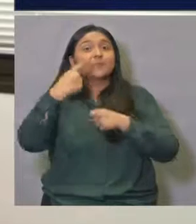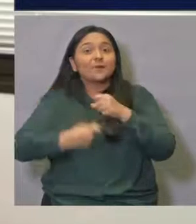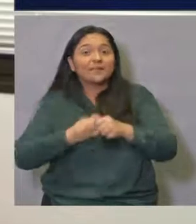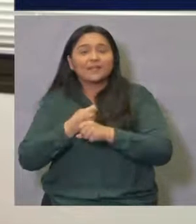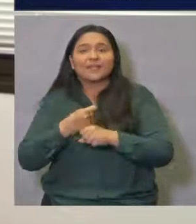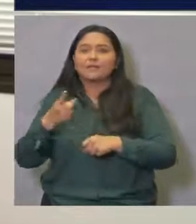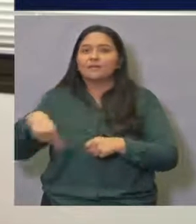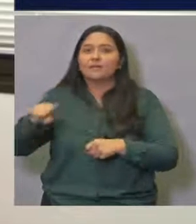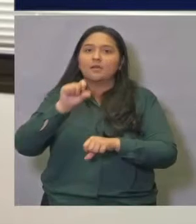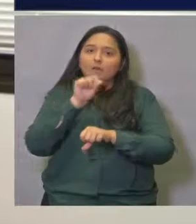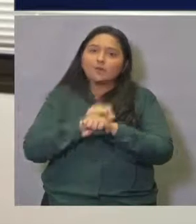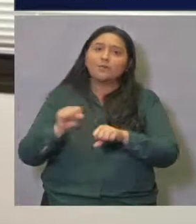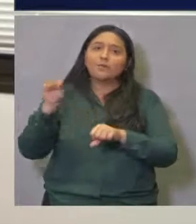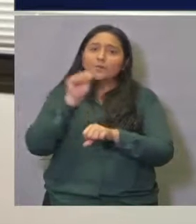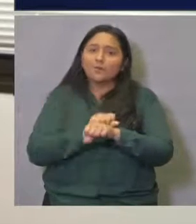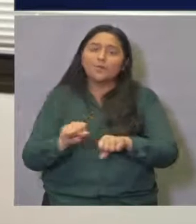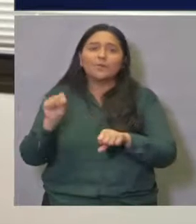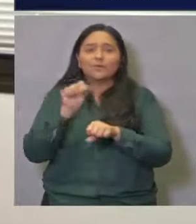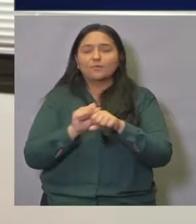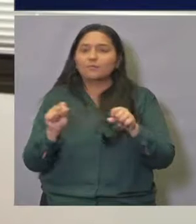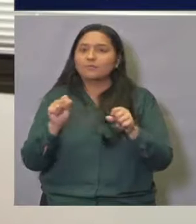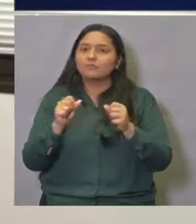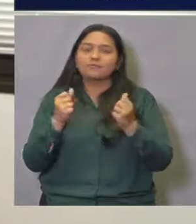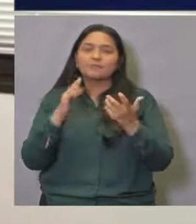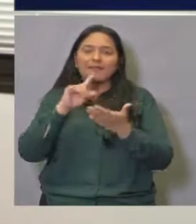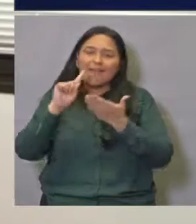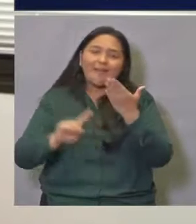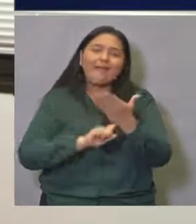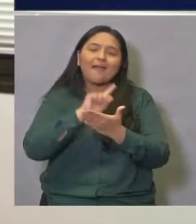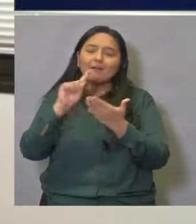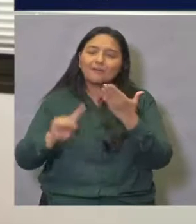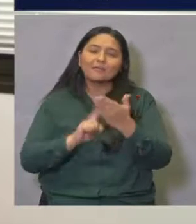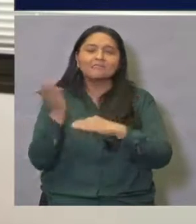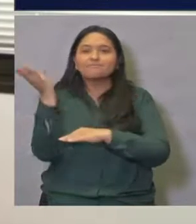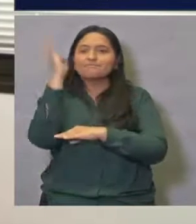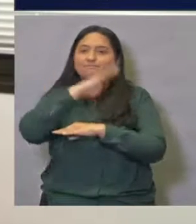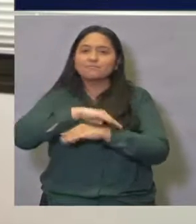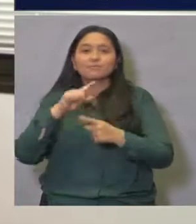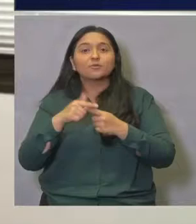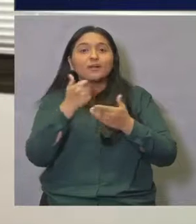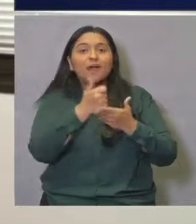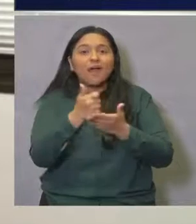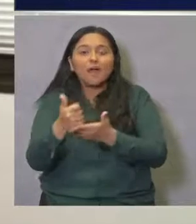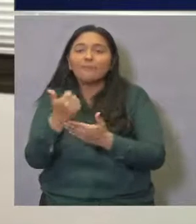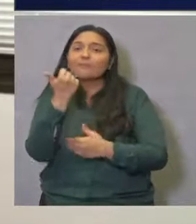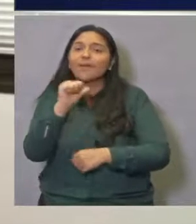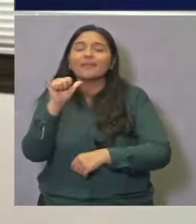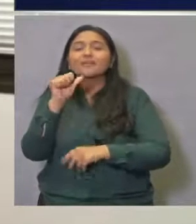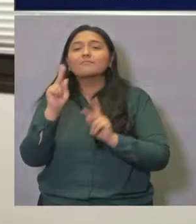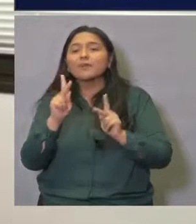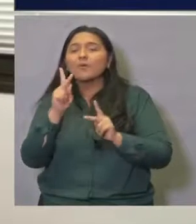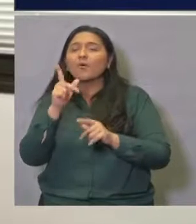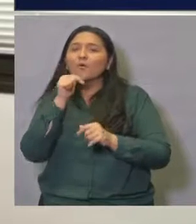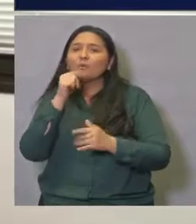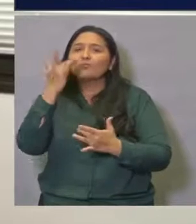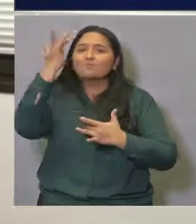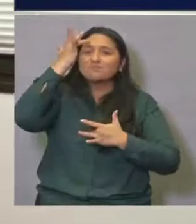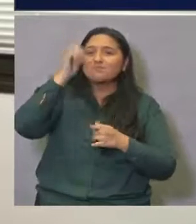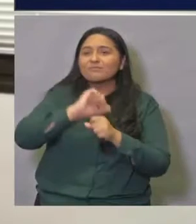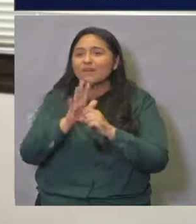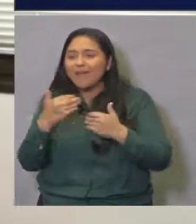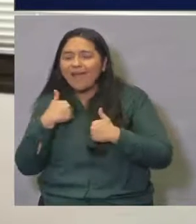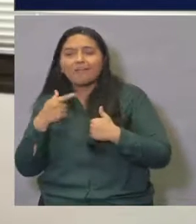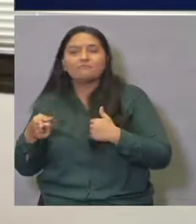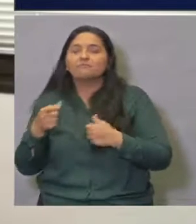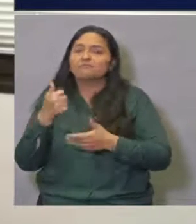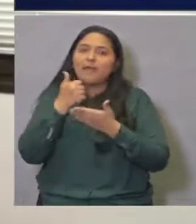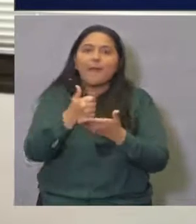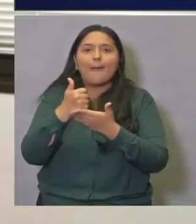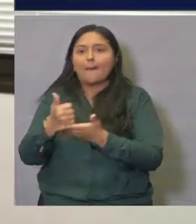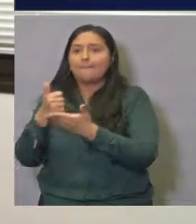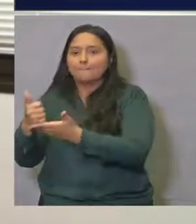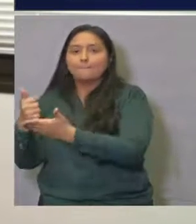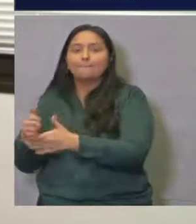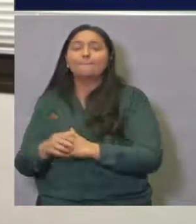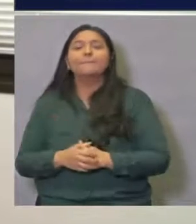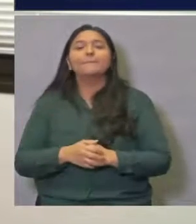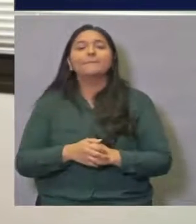ESTAS VACUNAS QUE SALVAN VIDAS